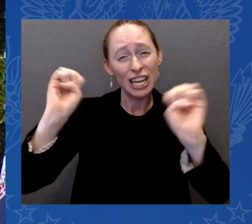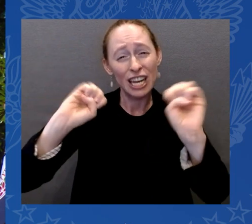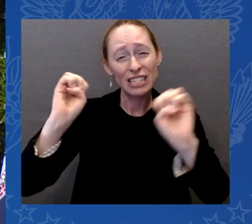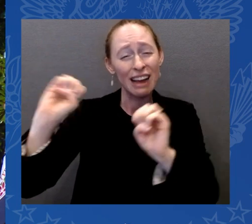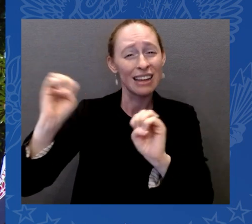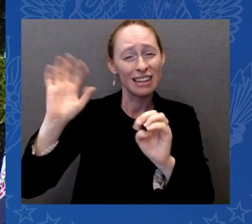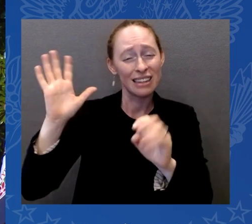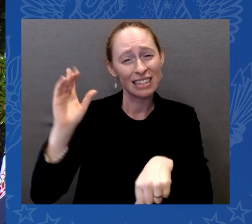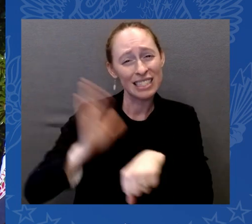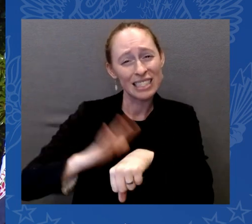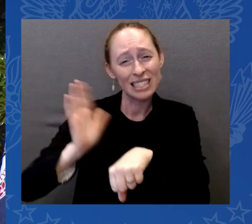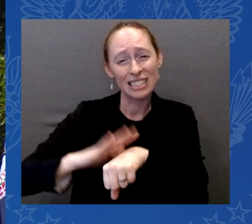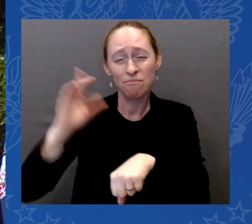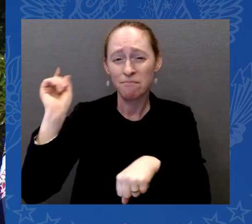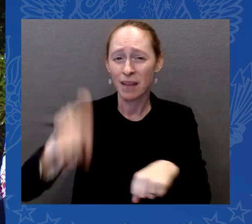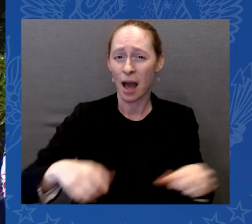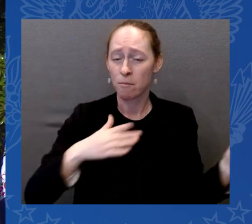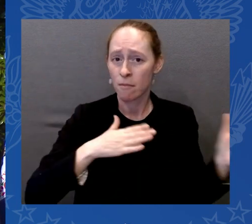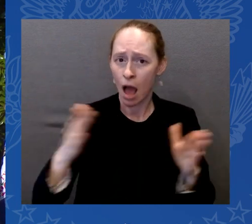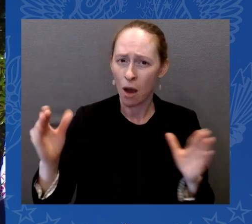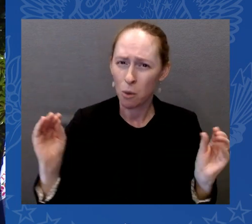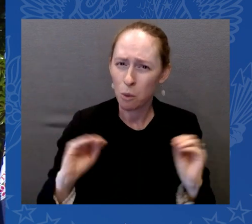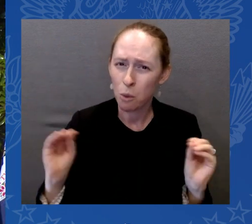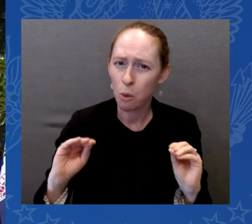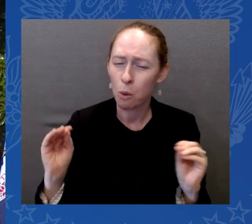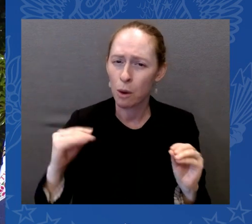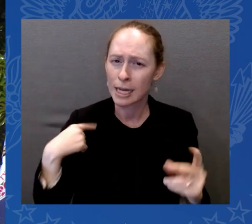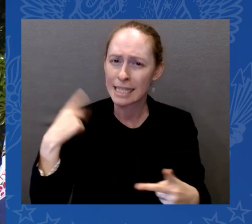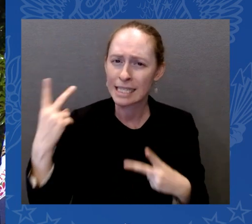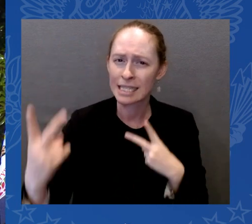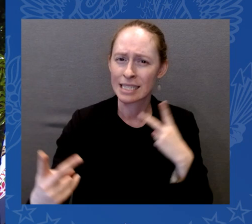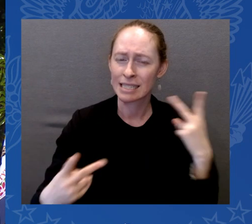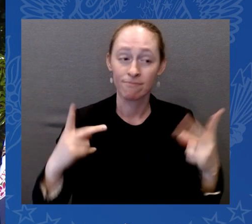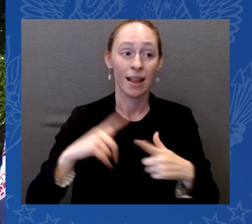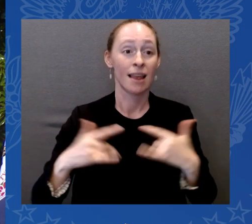members of Congress, state and local officials,